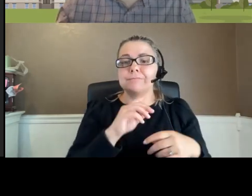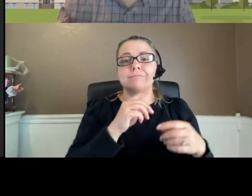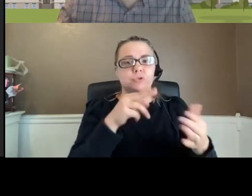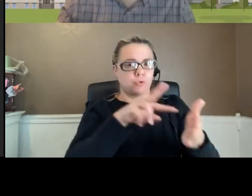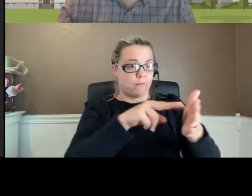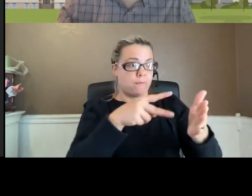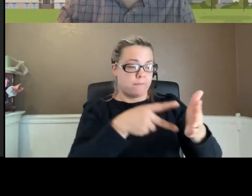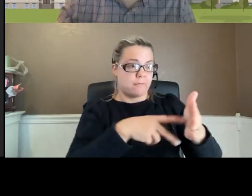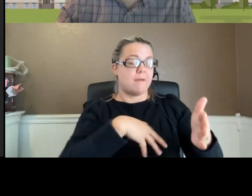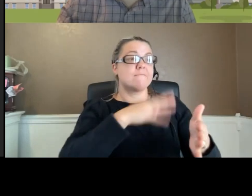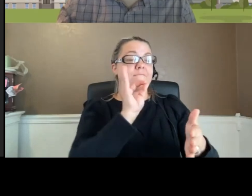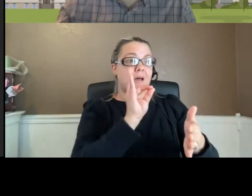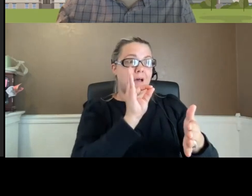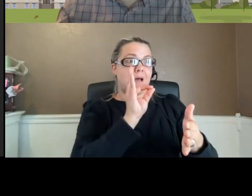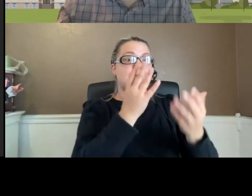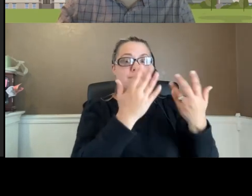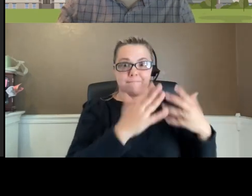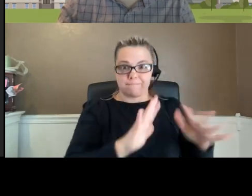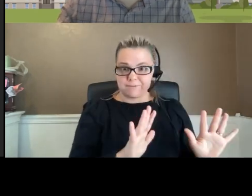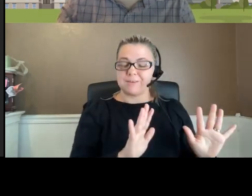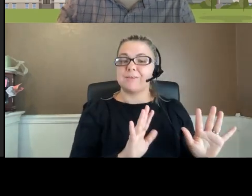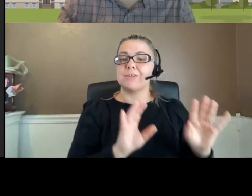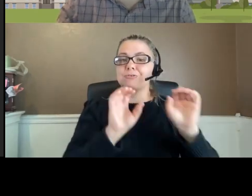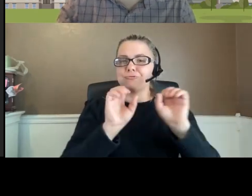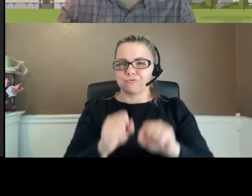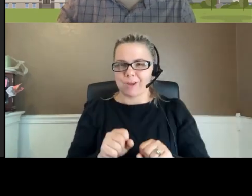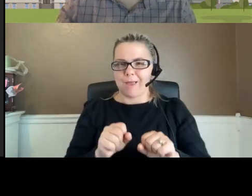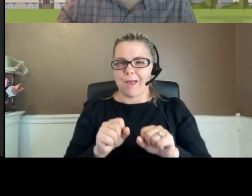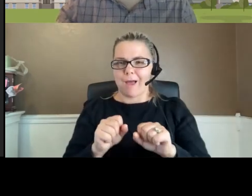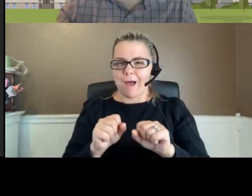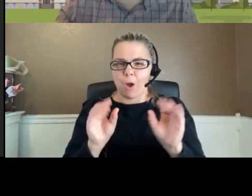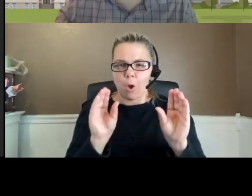level scope, then we can kind of get down a little more narrow to the sample that we're